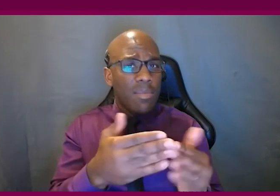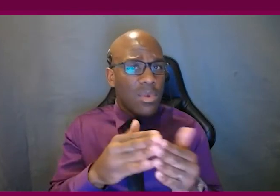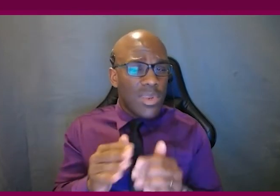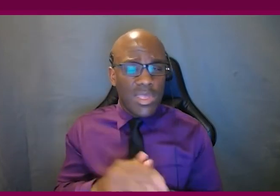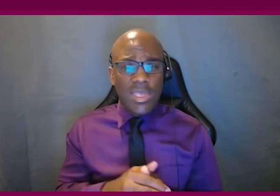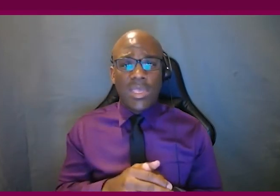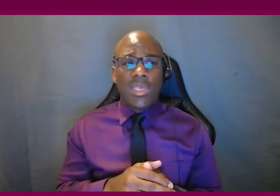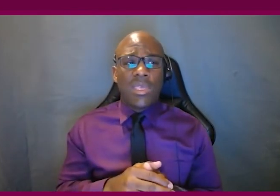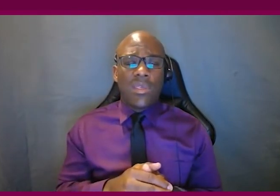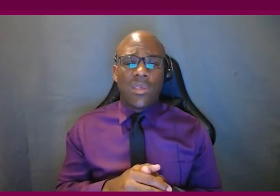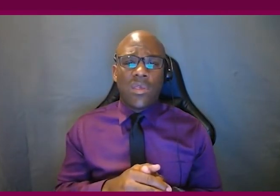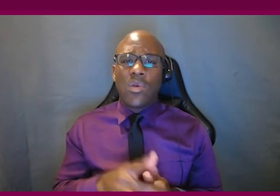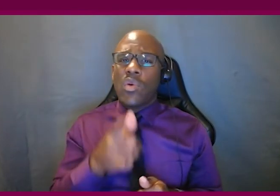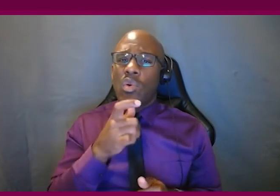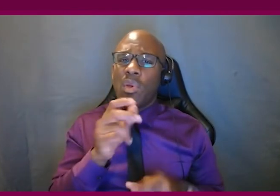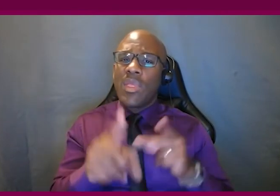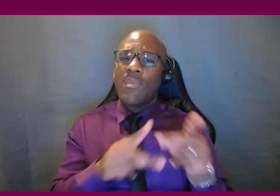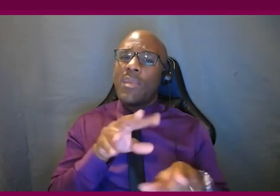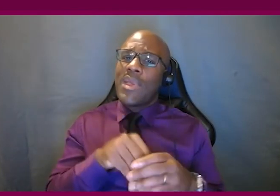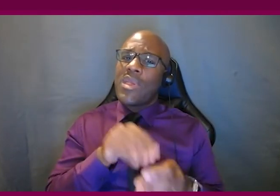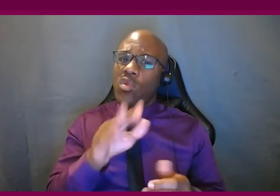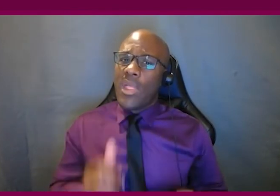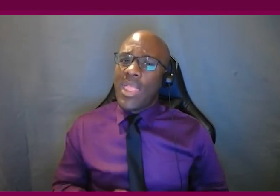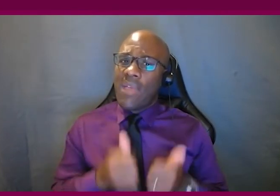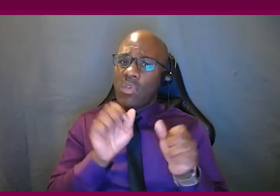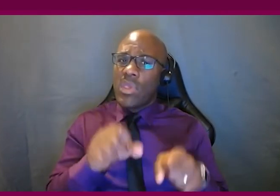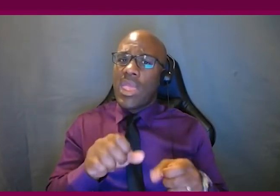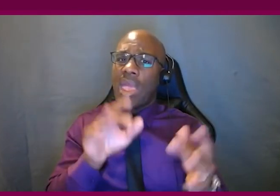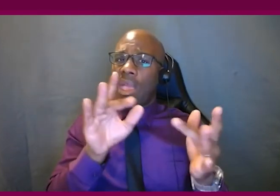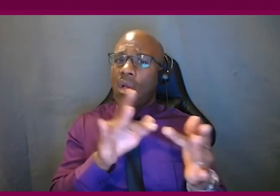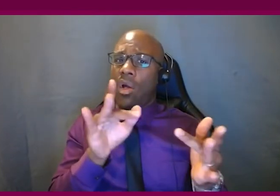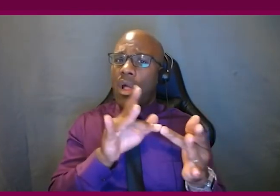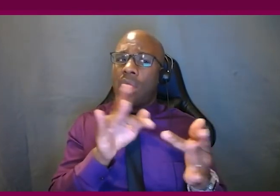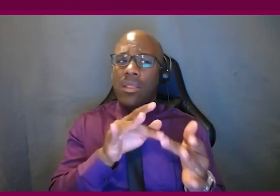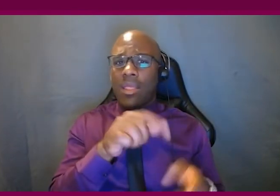And how are you going to be that for them? Find your people, find your tribe.